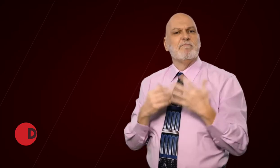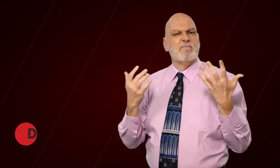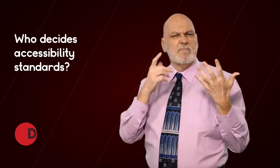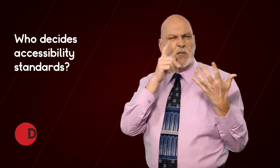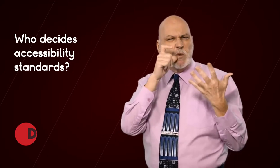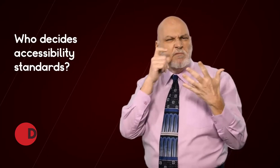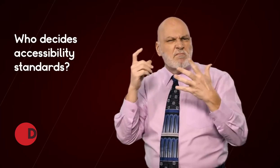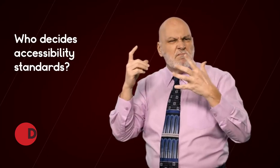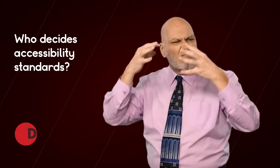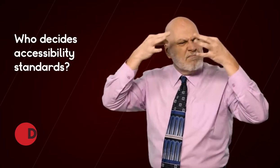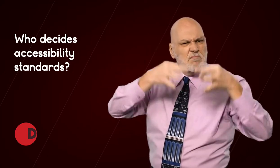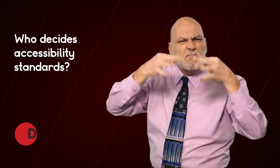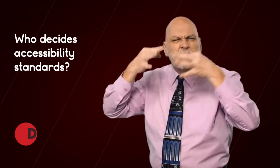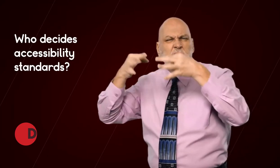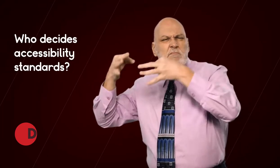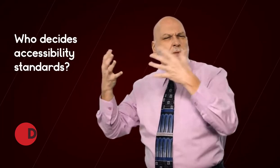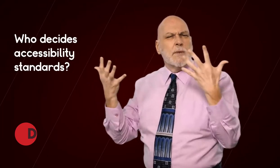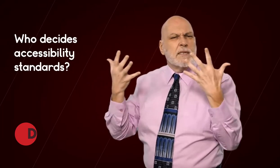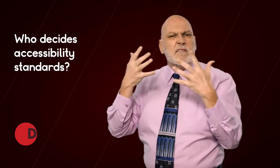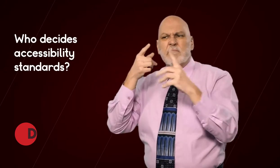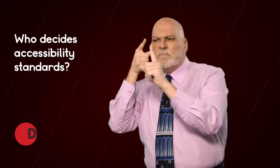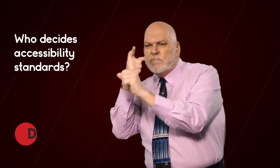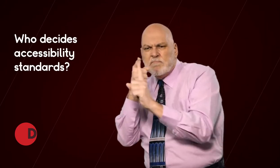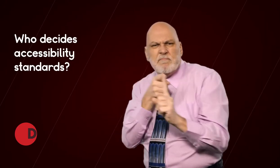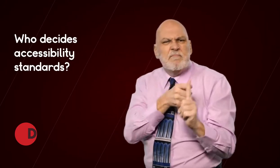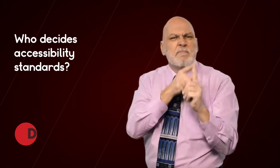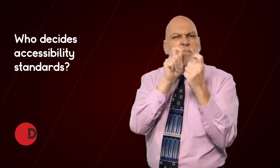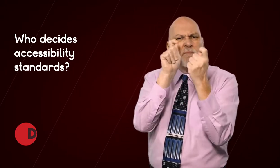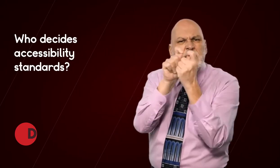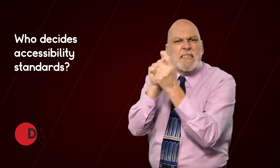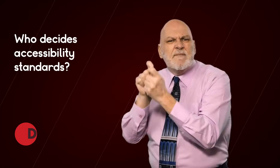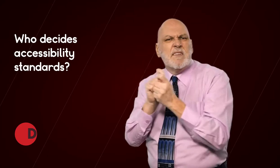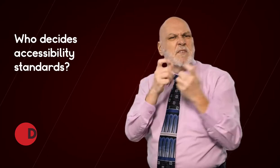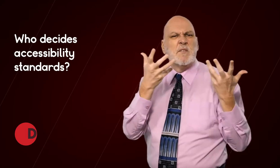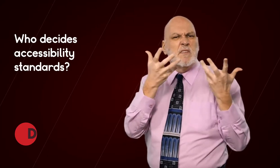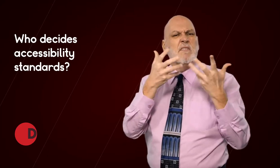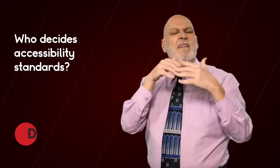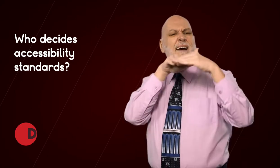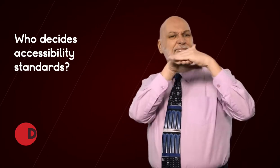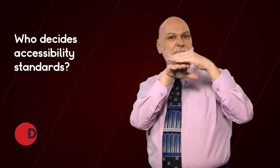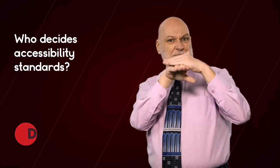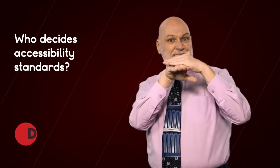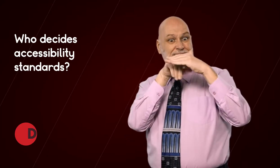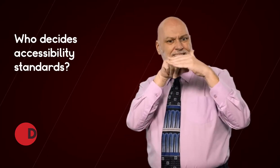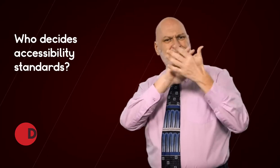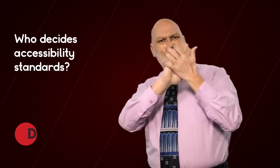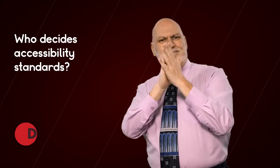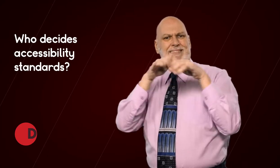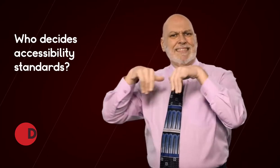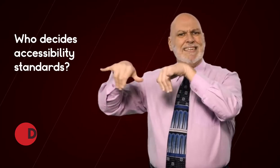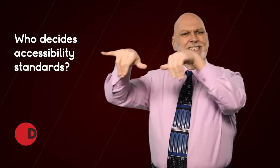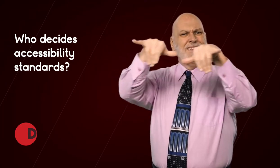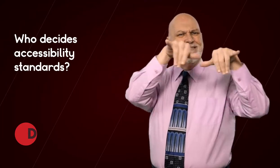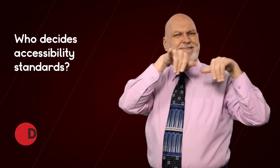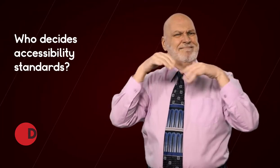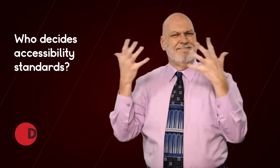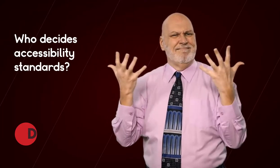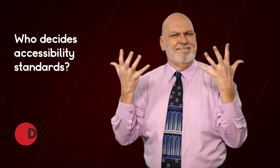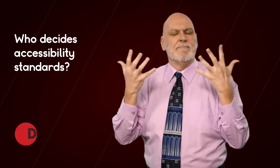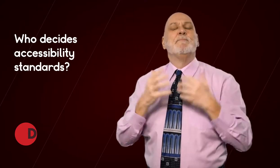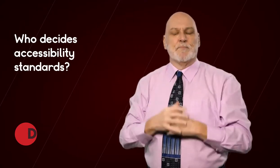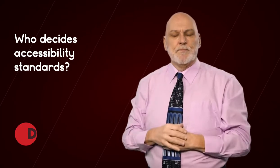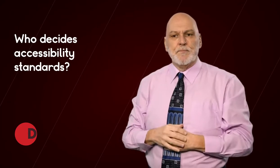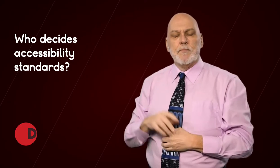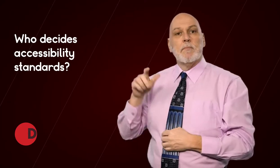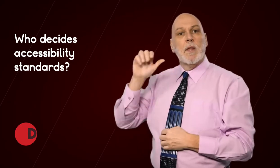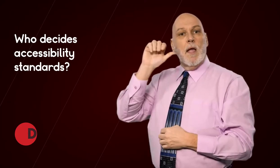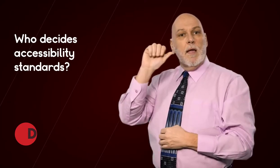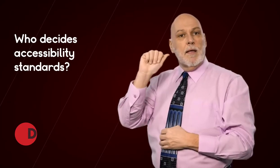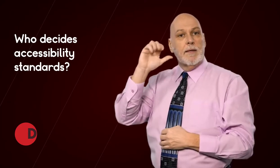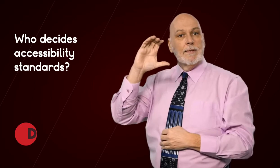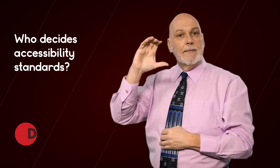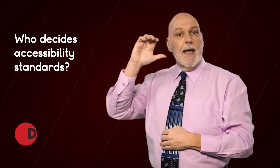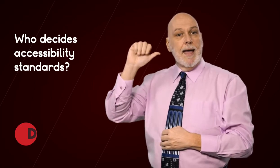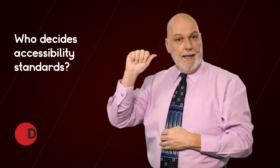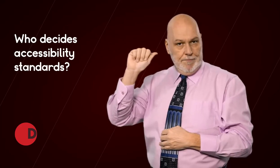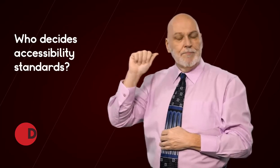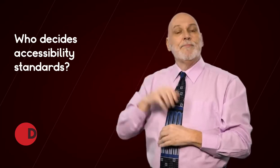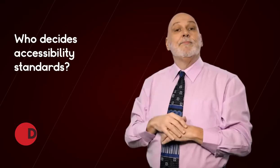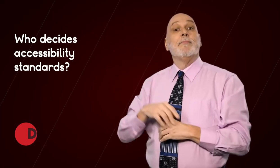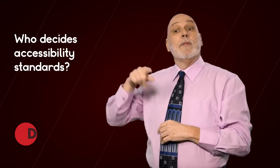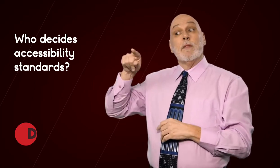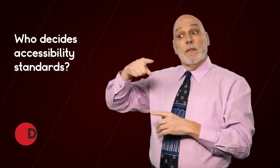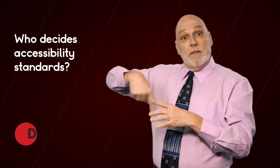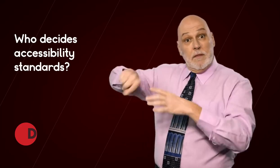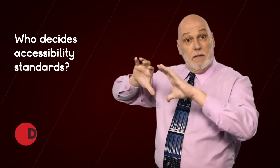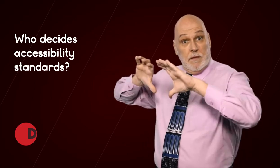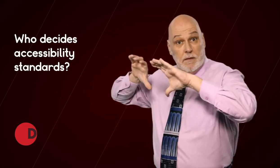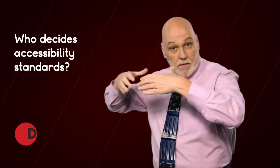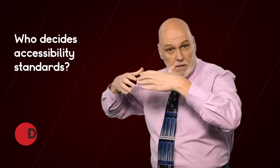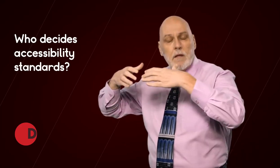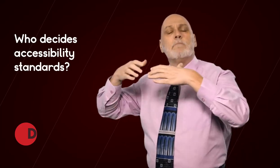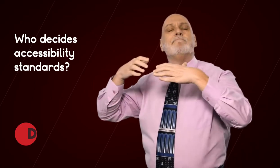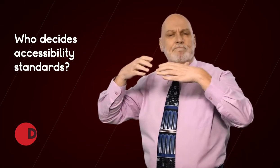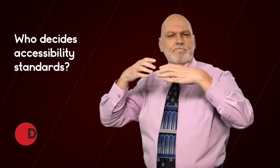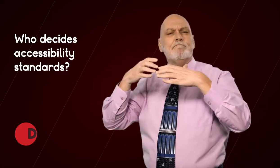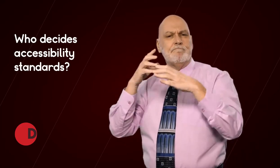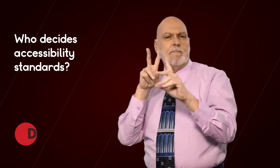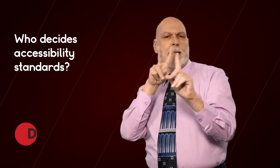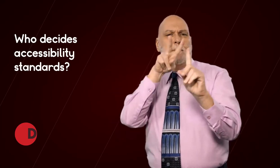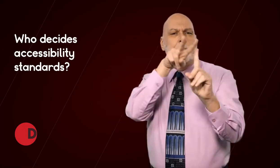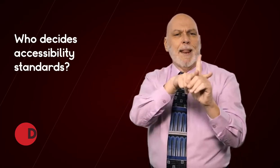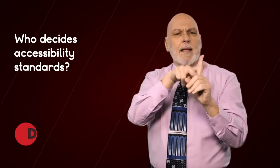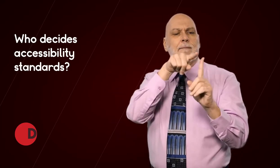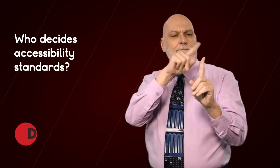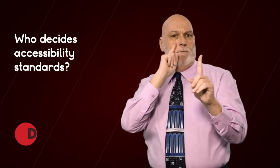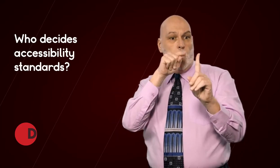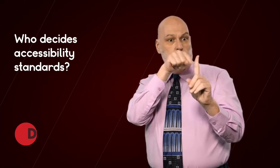But who would decide specifications of these accessibility standards?